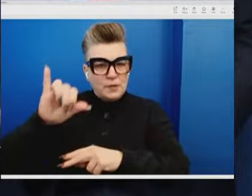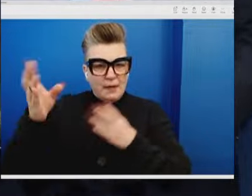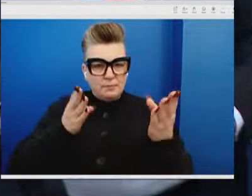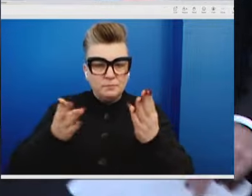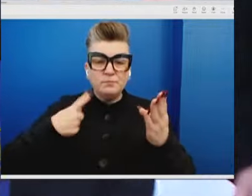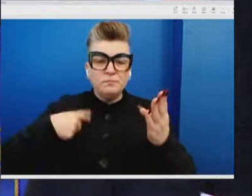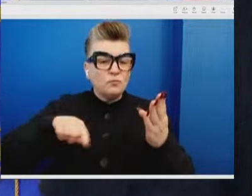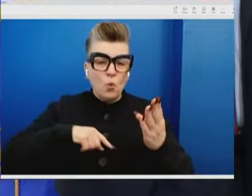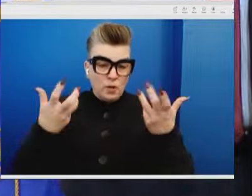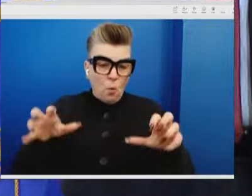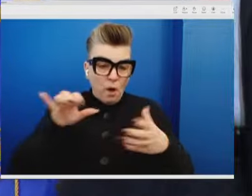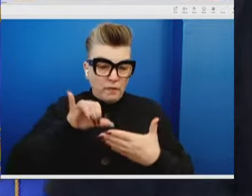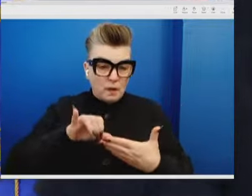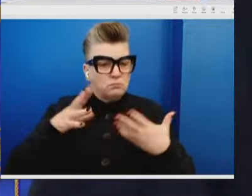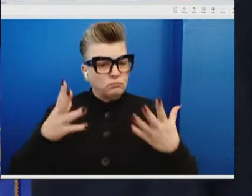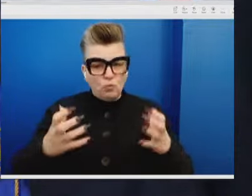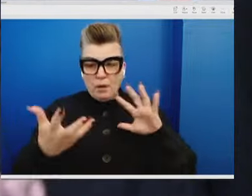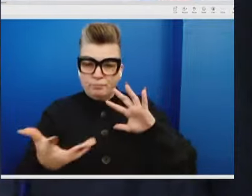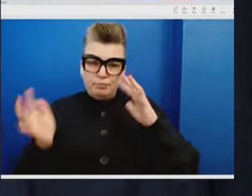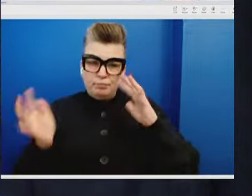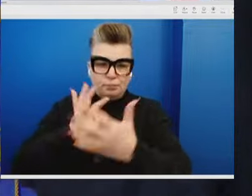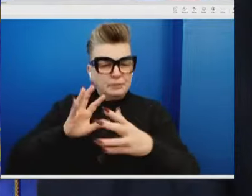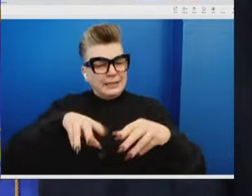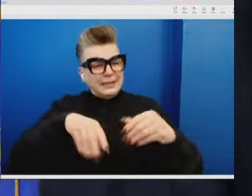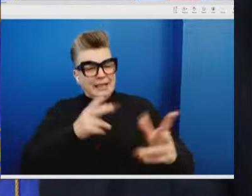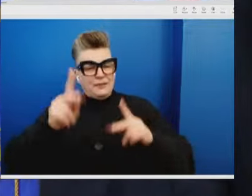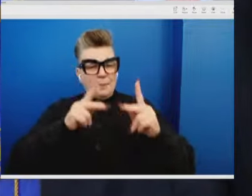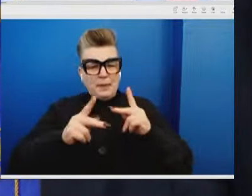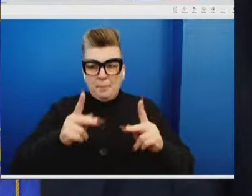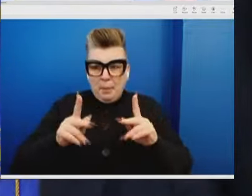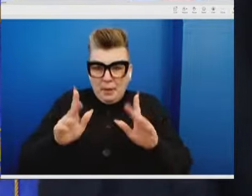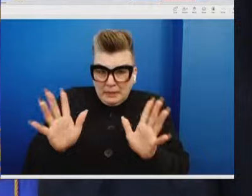to give people a chance. And then nudge them in the right direction, as well as giving them